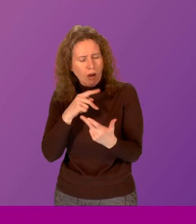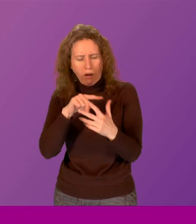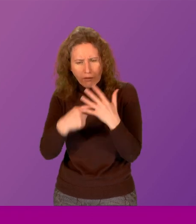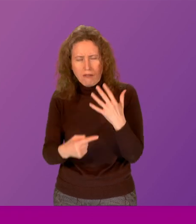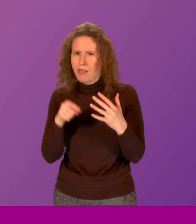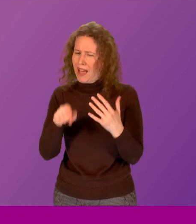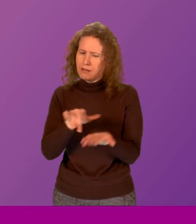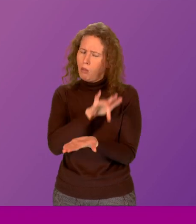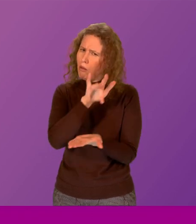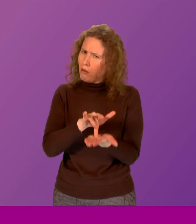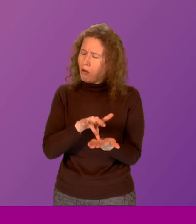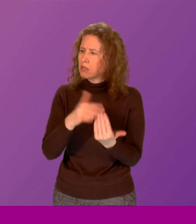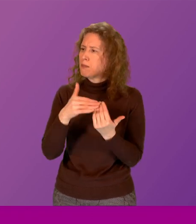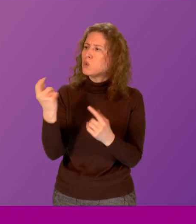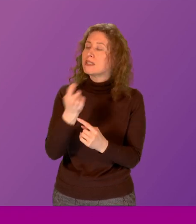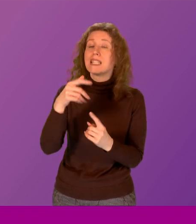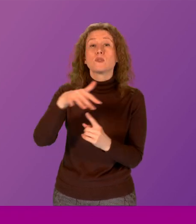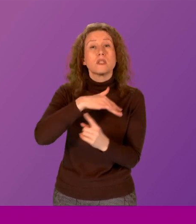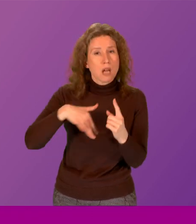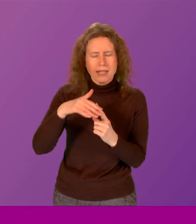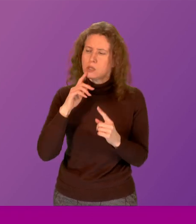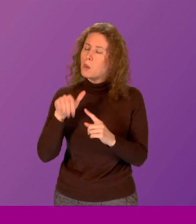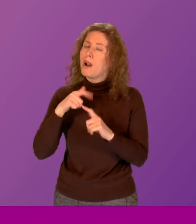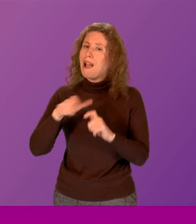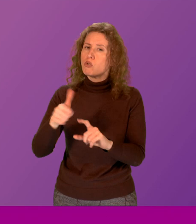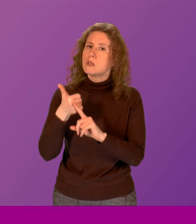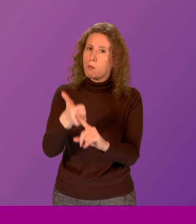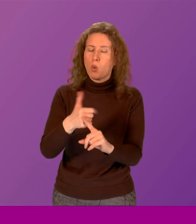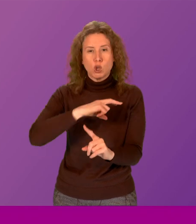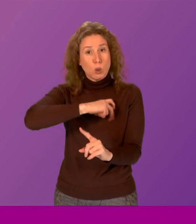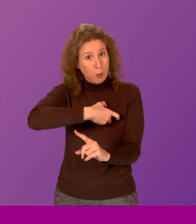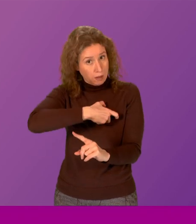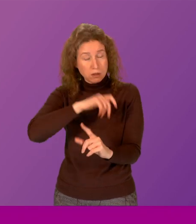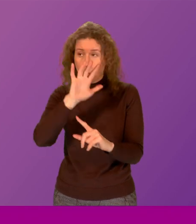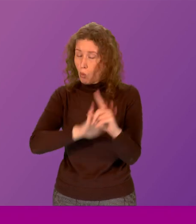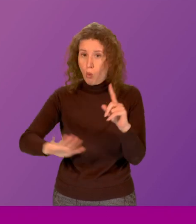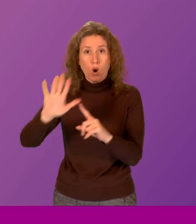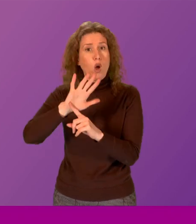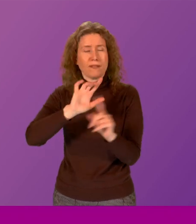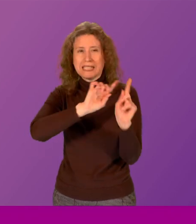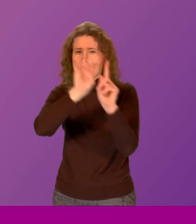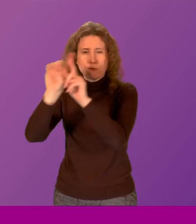successful society. We will continue to support trade unions across a variety of sectors,